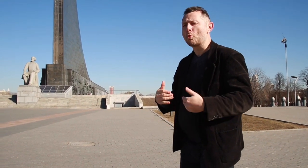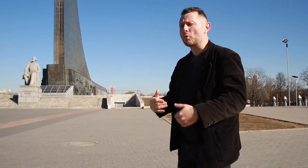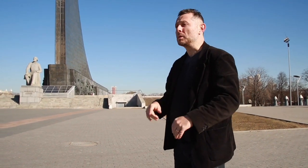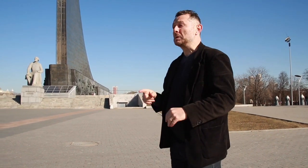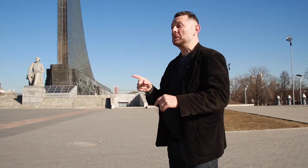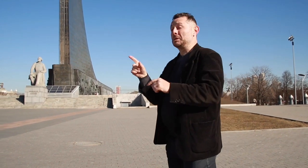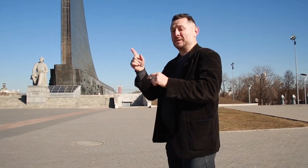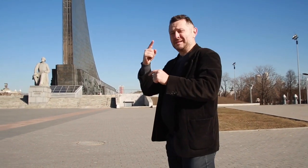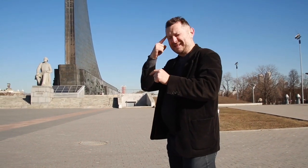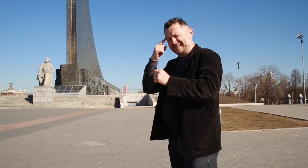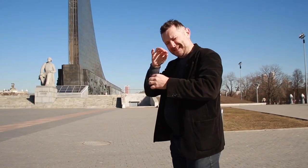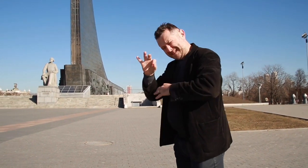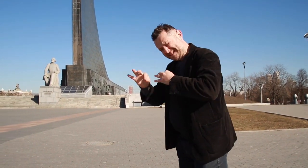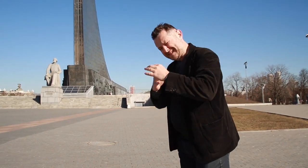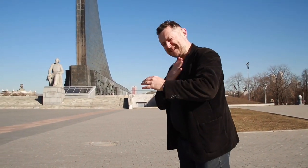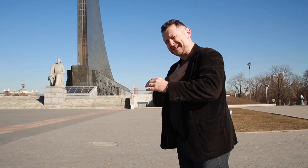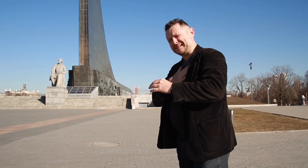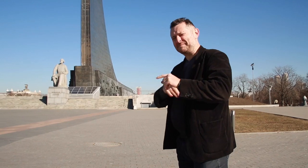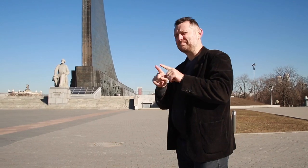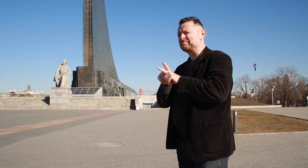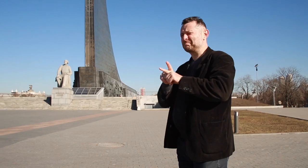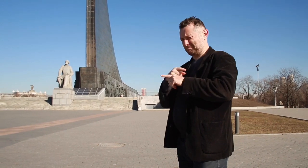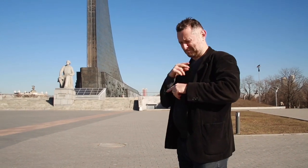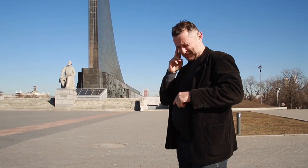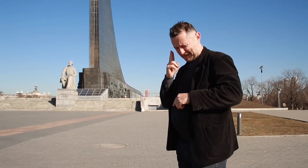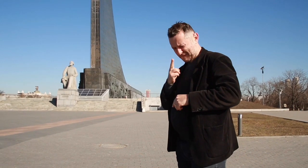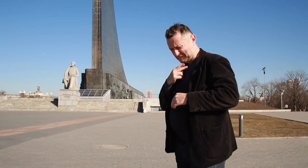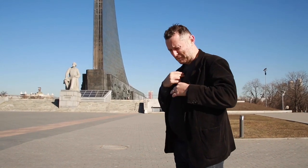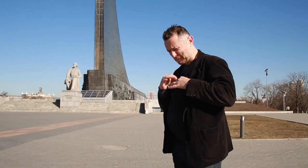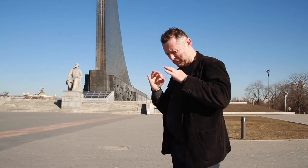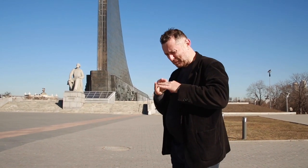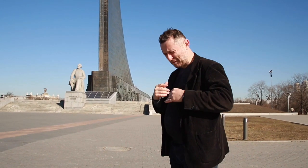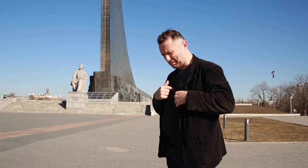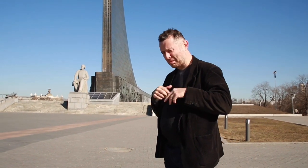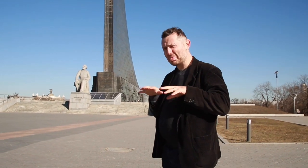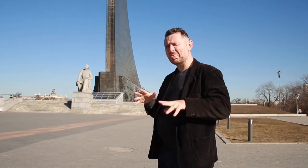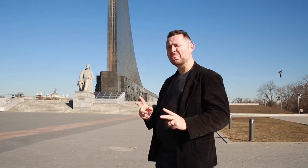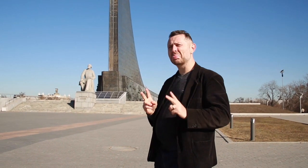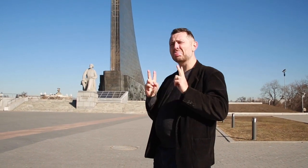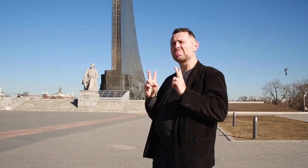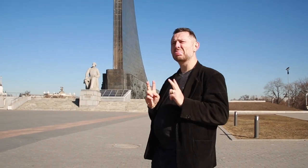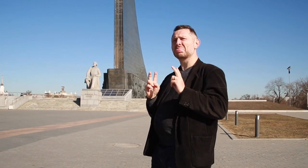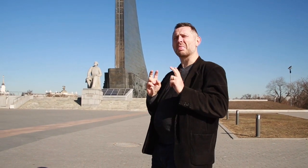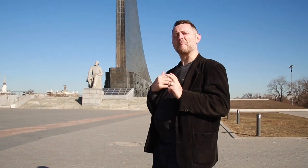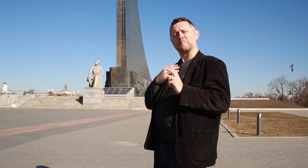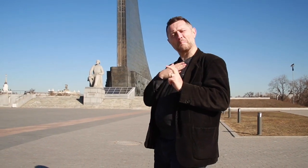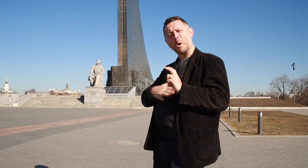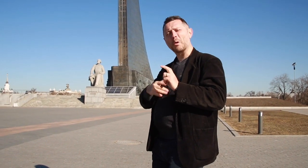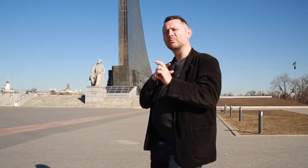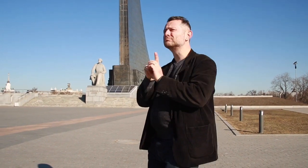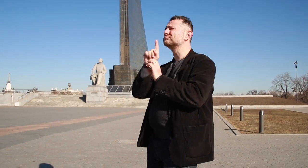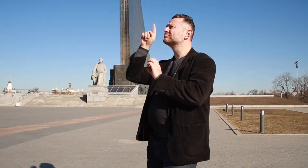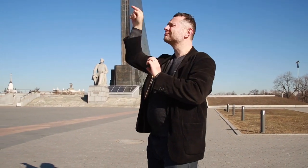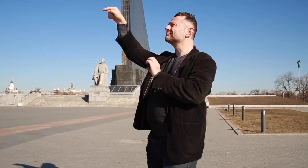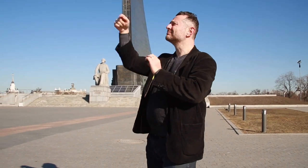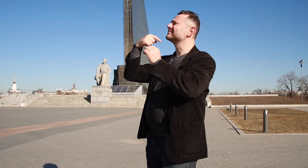he felt lonely and wished he was able to travel to other planets. When the government